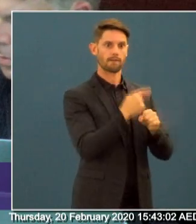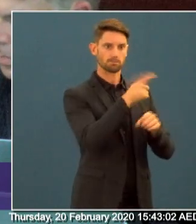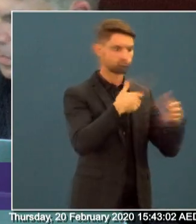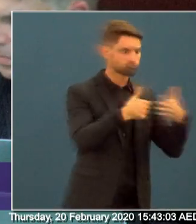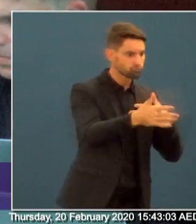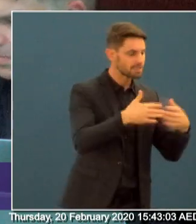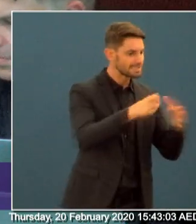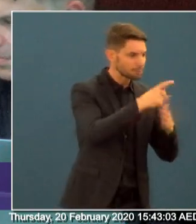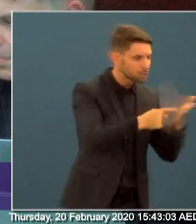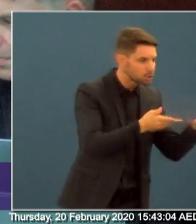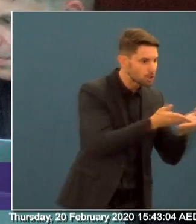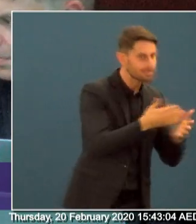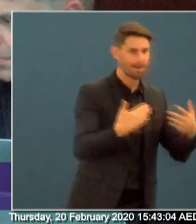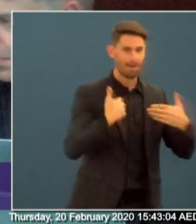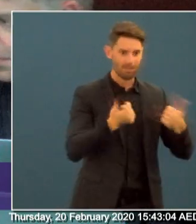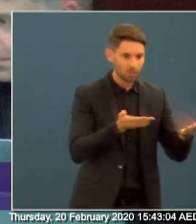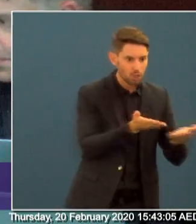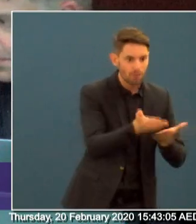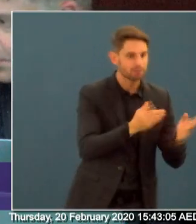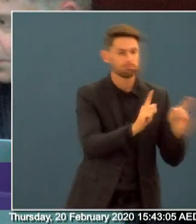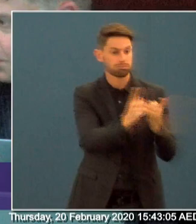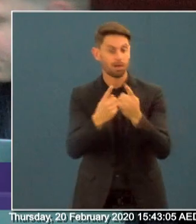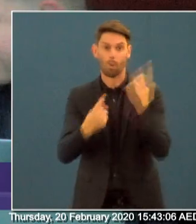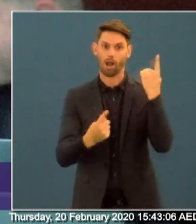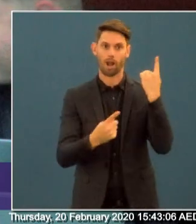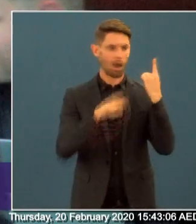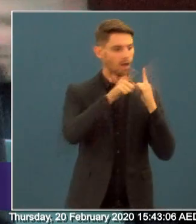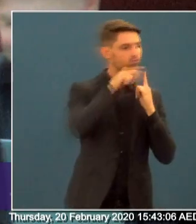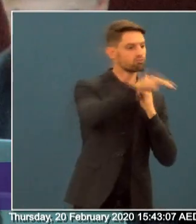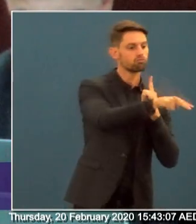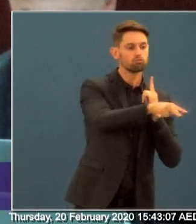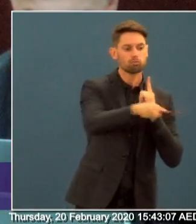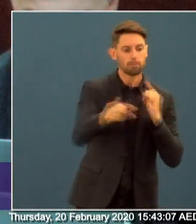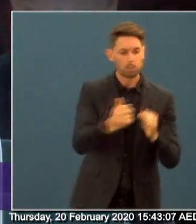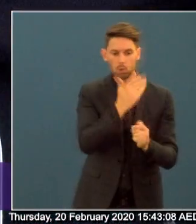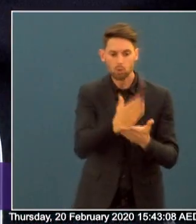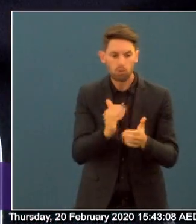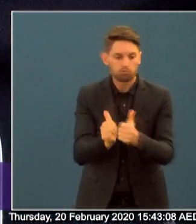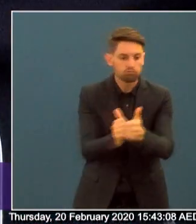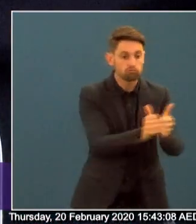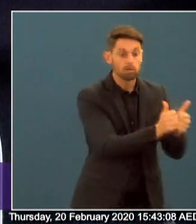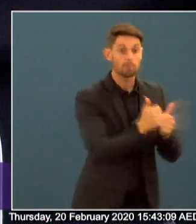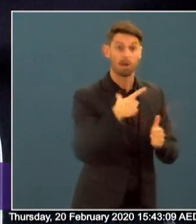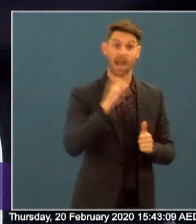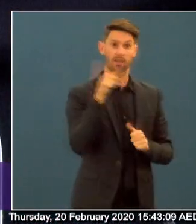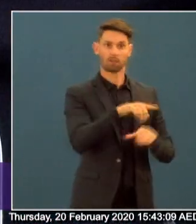Is that the reason, that there is no unifying agency anymore? I believe it's multifactorial.